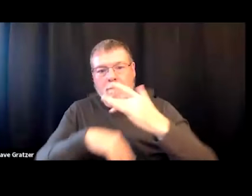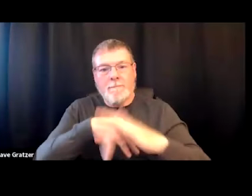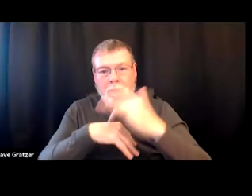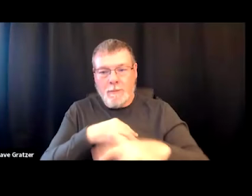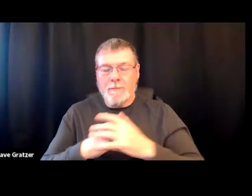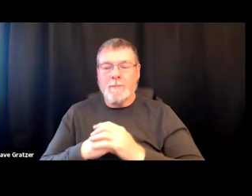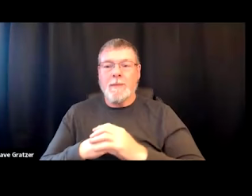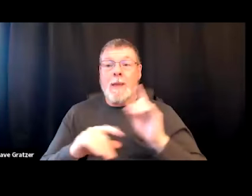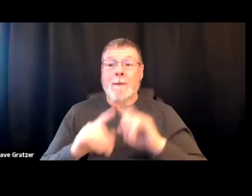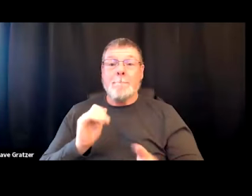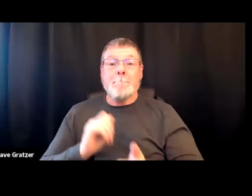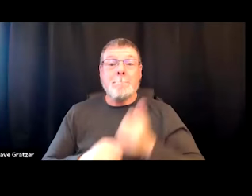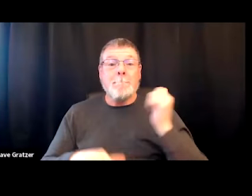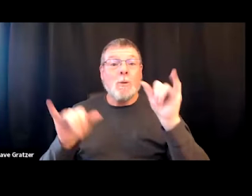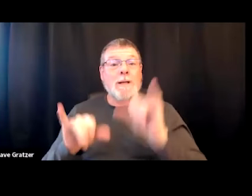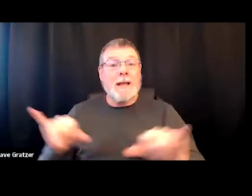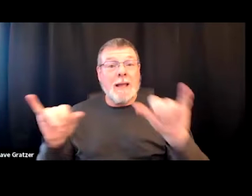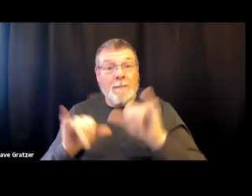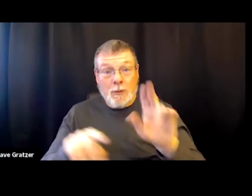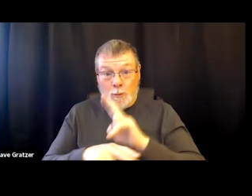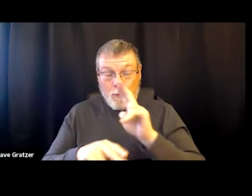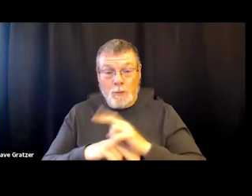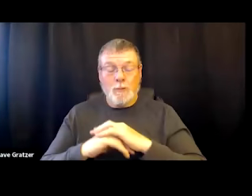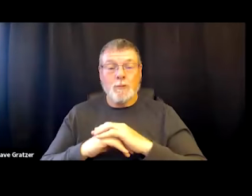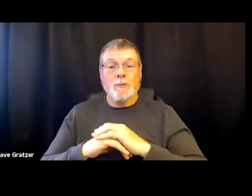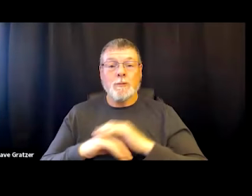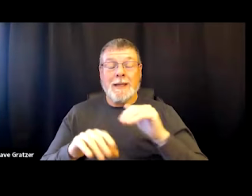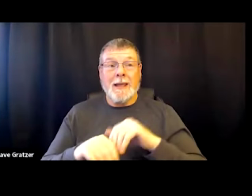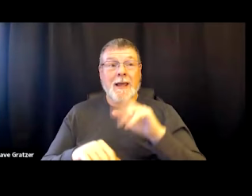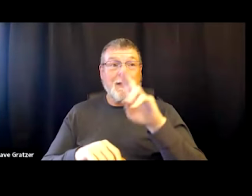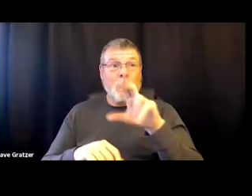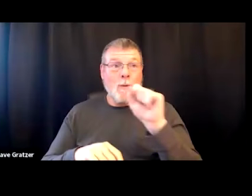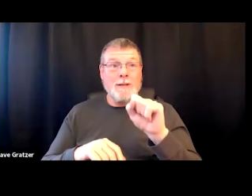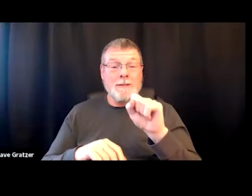Probably the most commonly used instrument in the United States Justice system